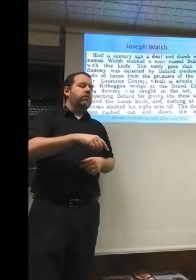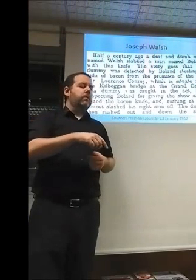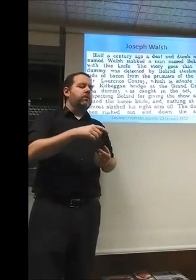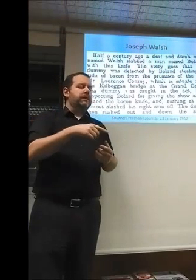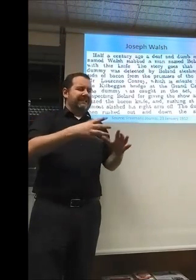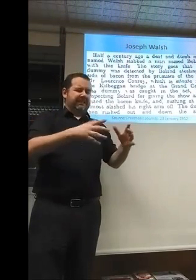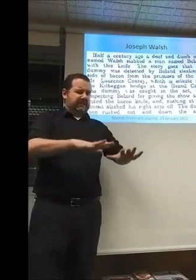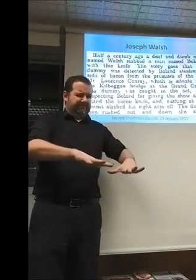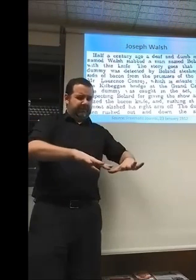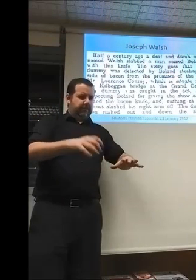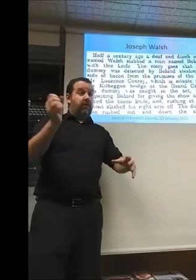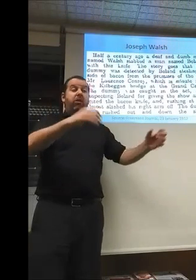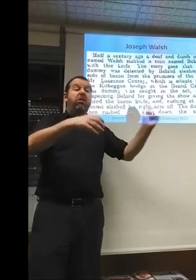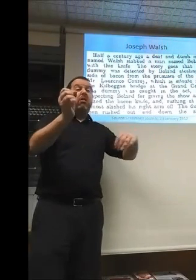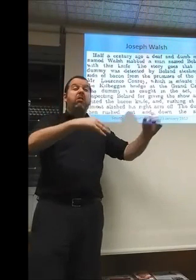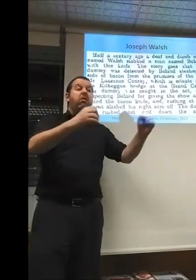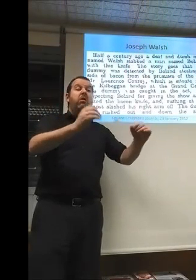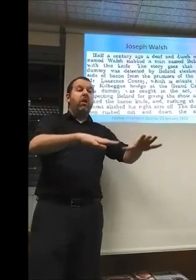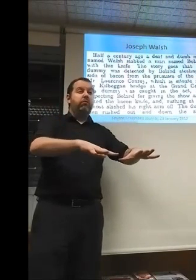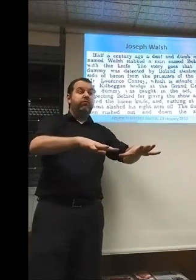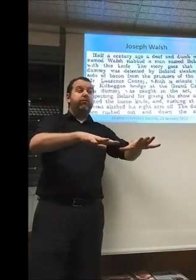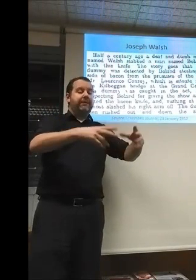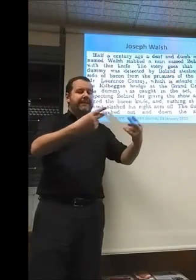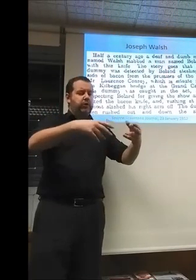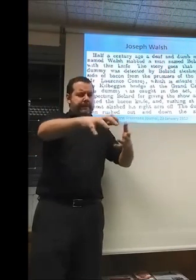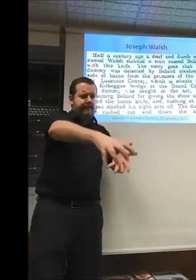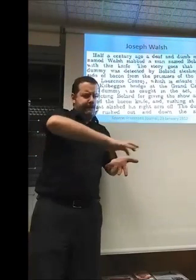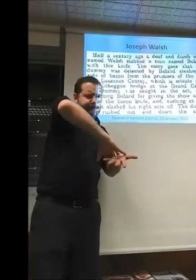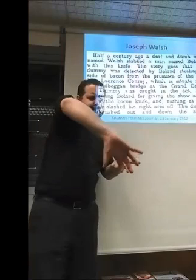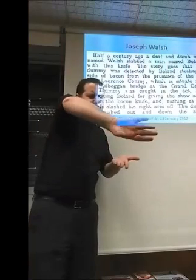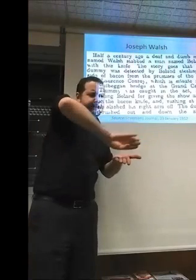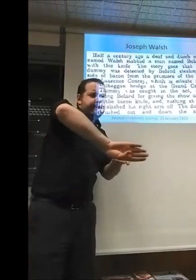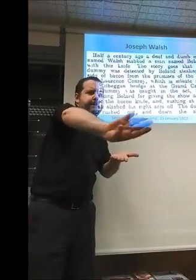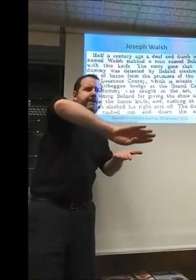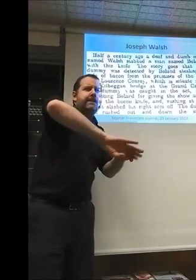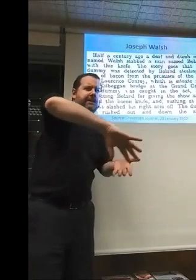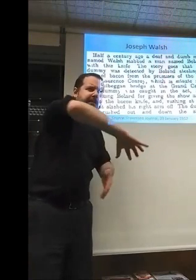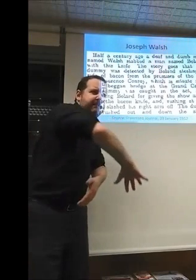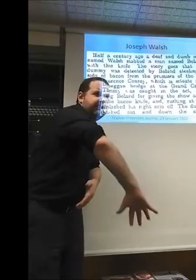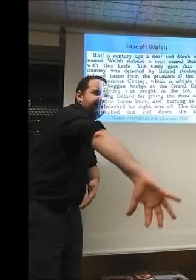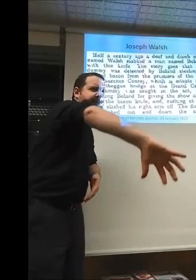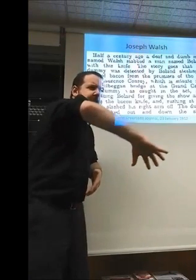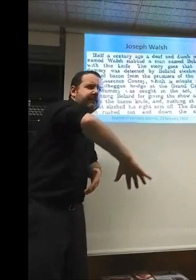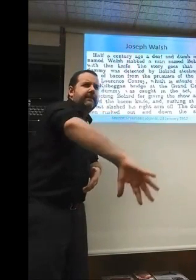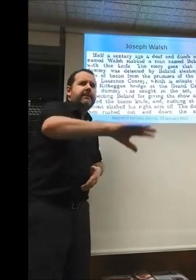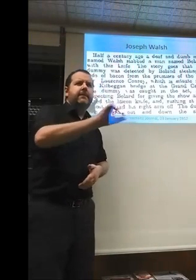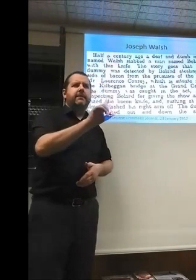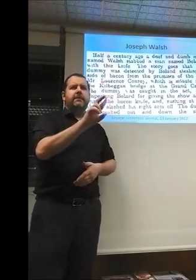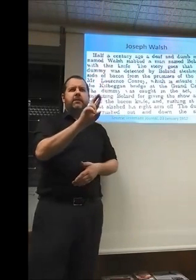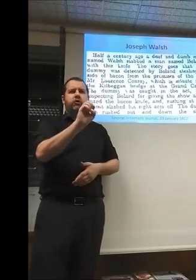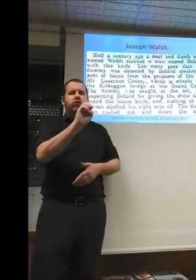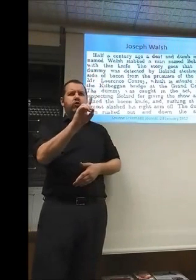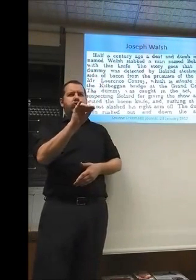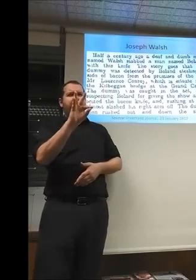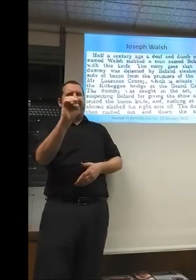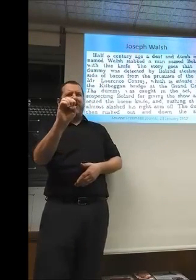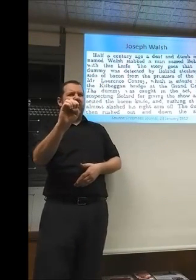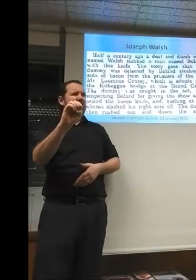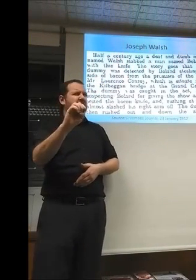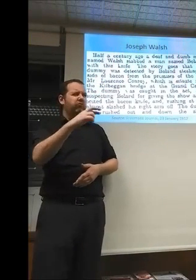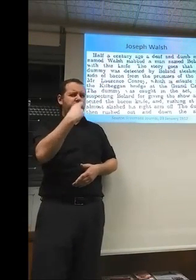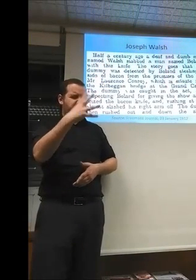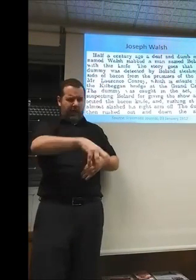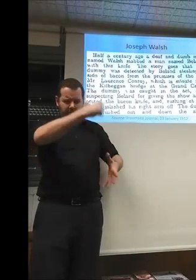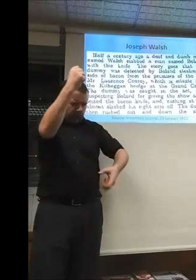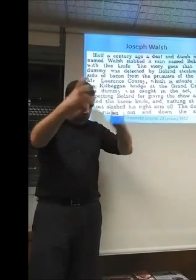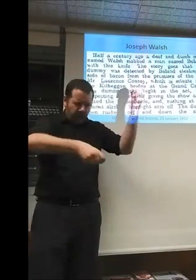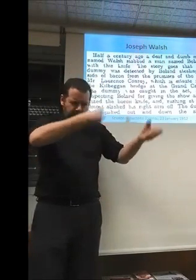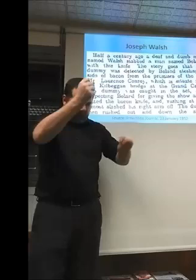Or maybe John Coleman was trying to make his case, but Mr. Young acting as the interpreter